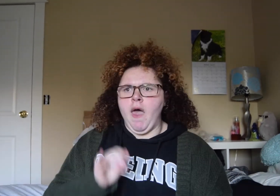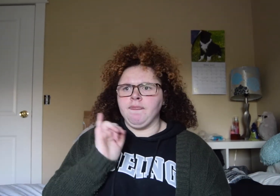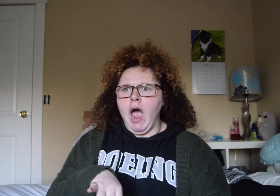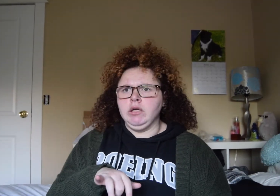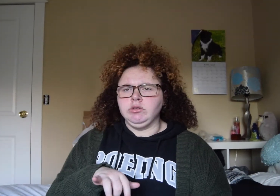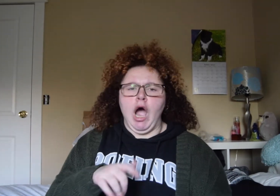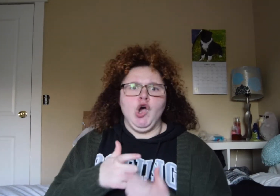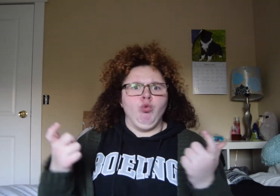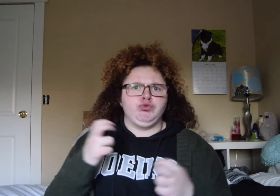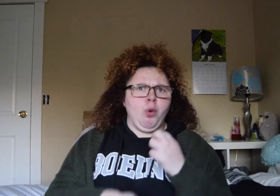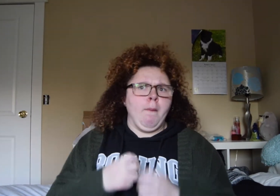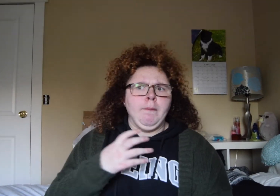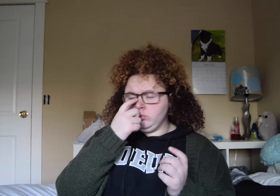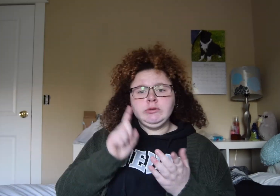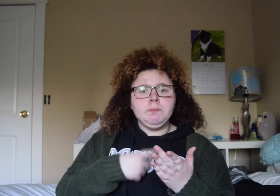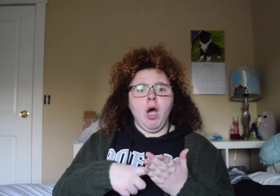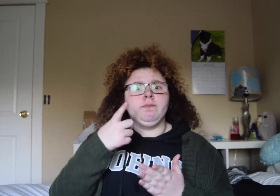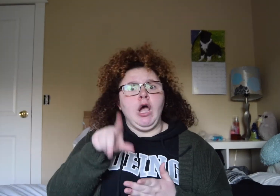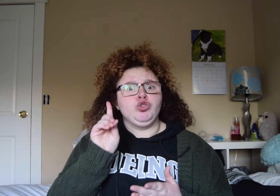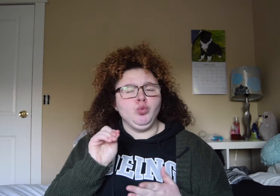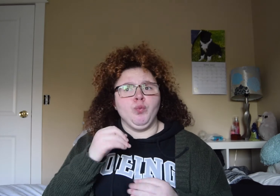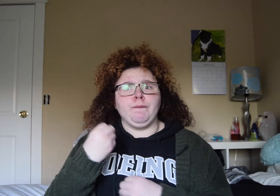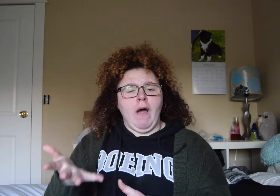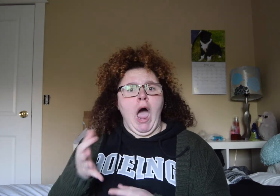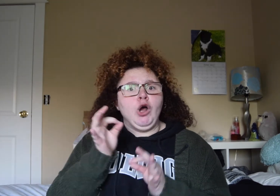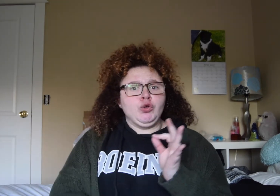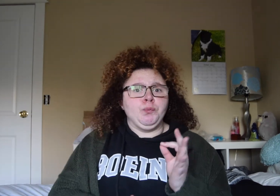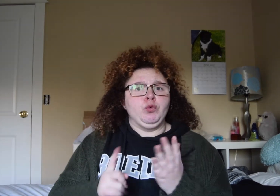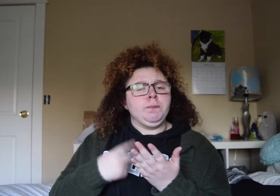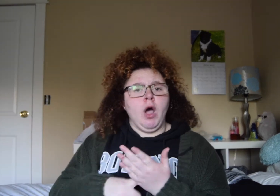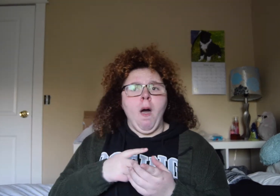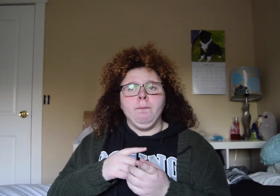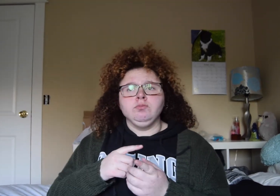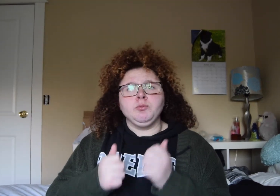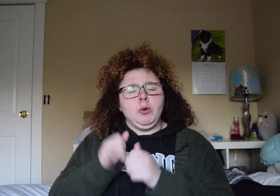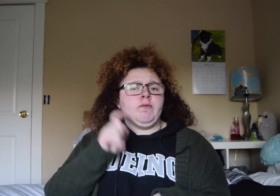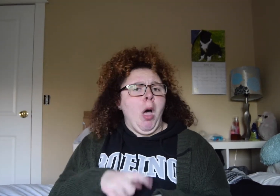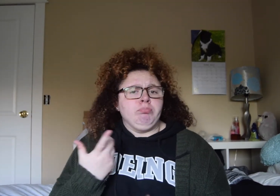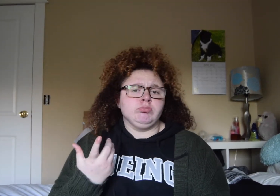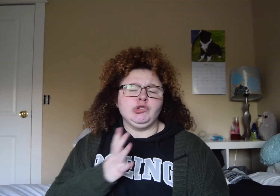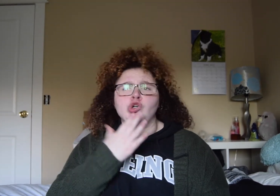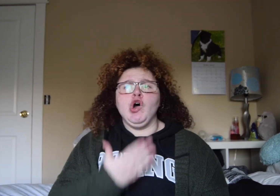That's a huge problem Sometimes they do provide an interpreter. Most of the time, it's good